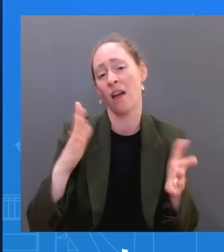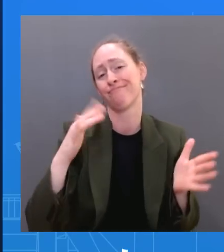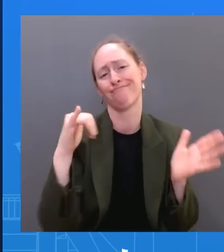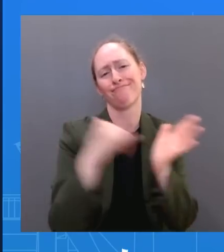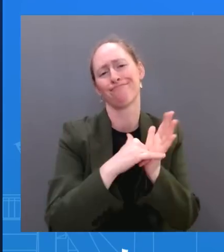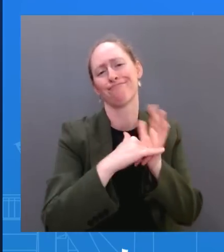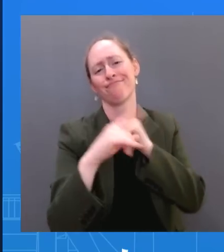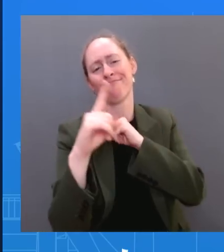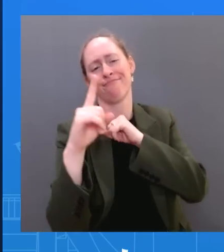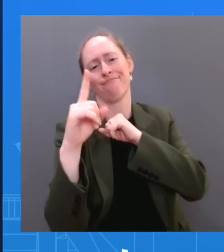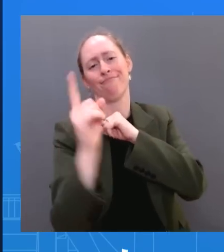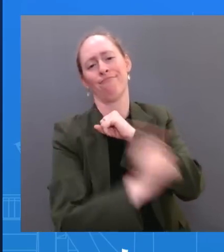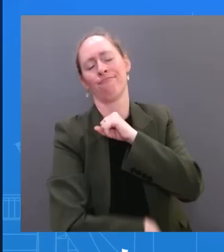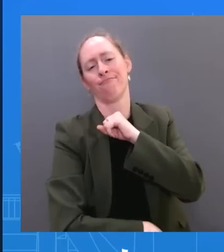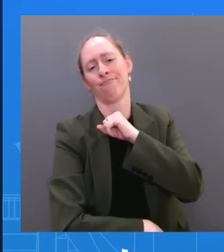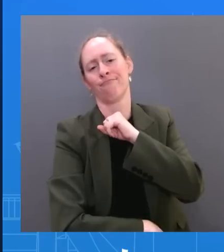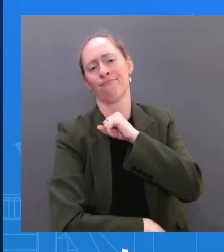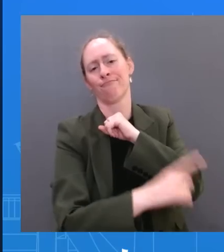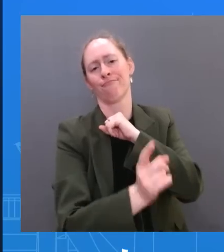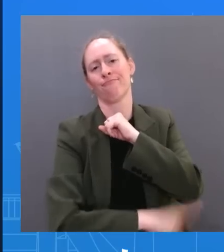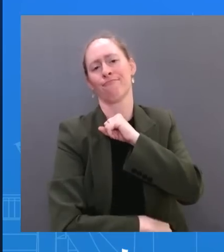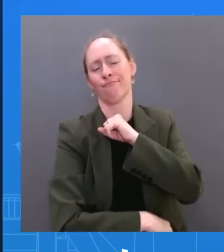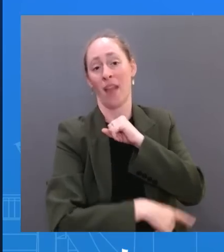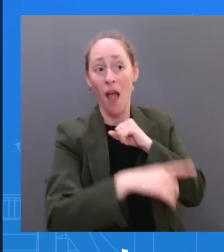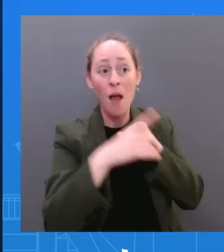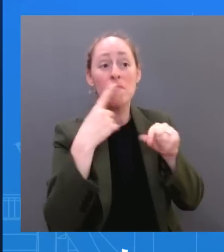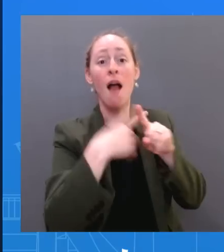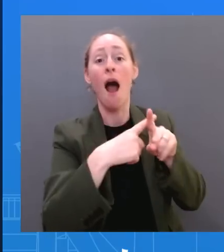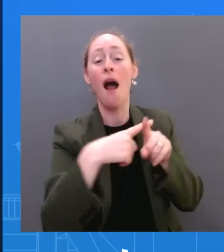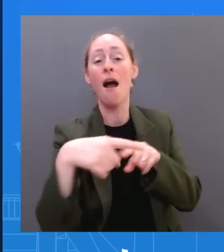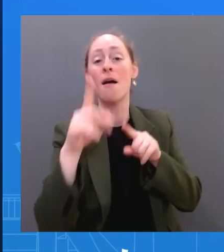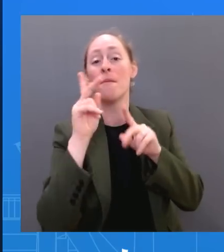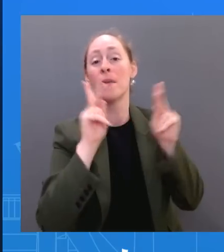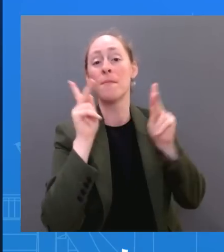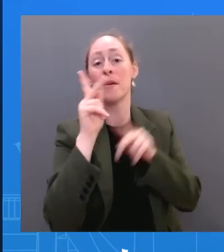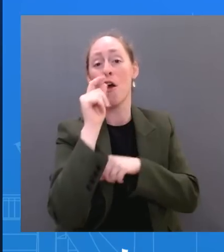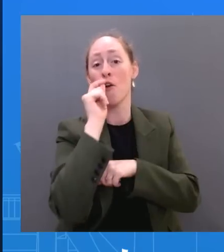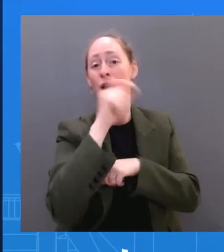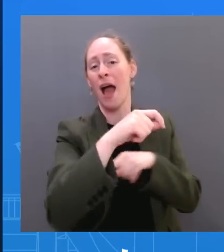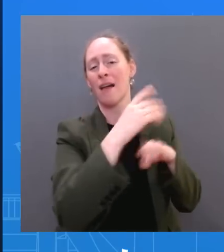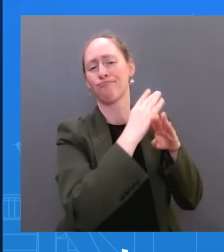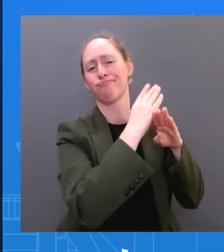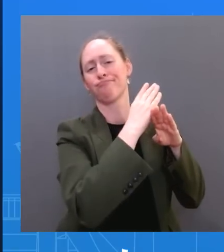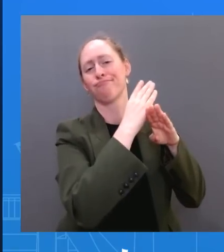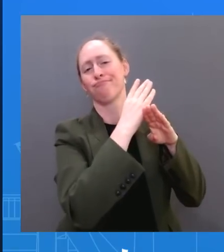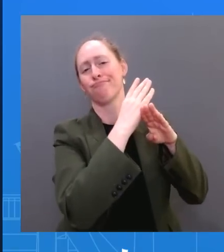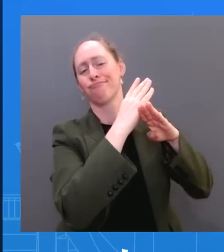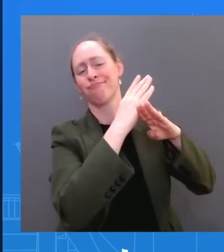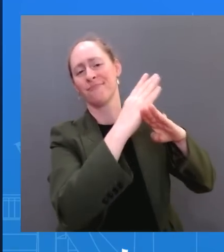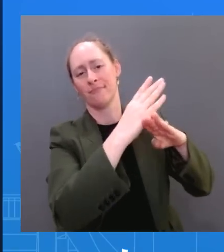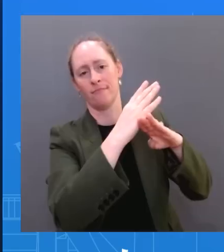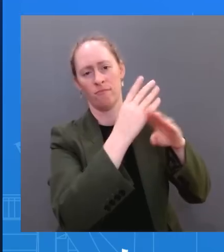and Ukrainian government on a strategy that ultimately achieves their objectives,